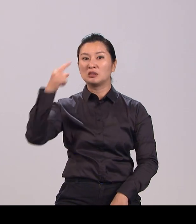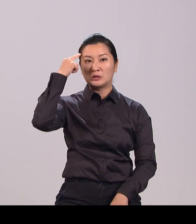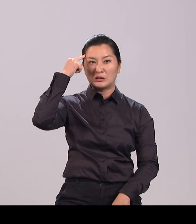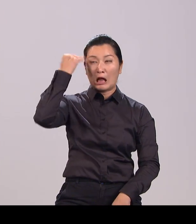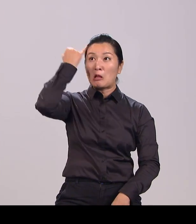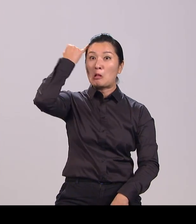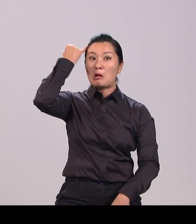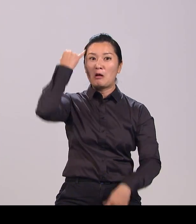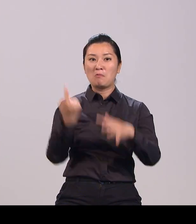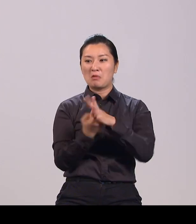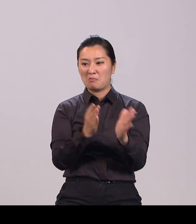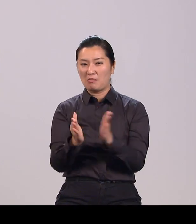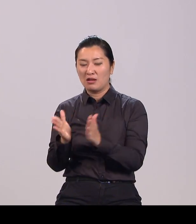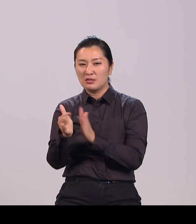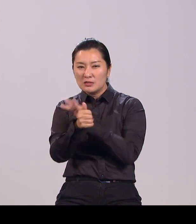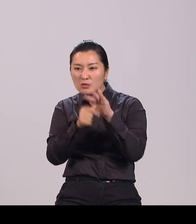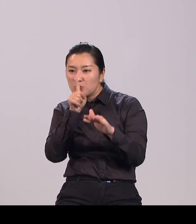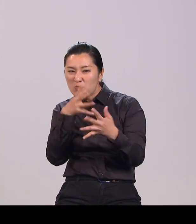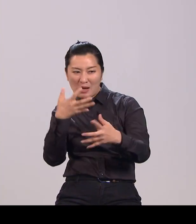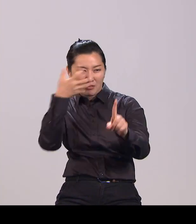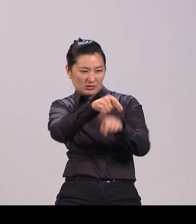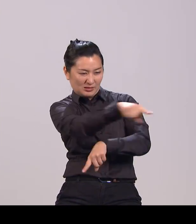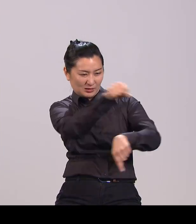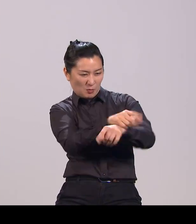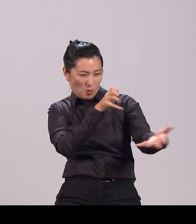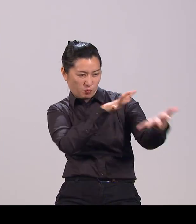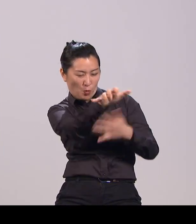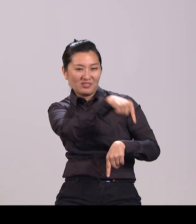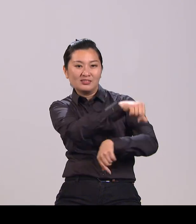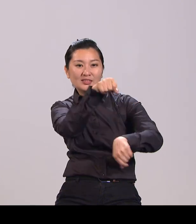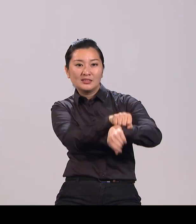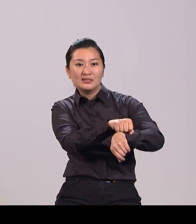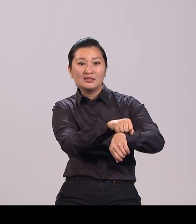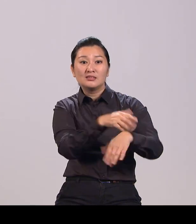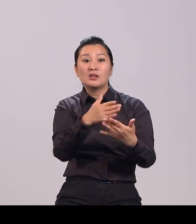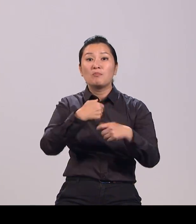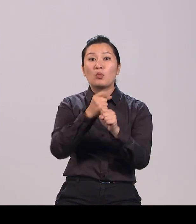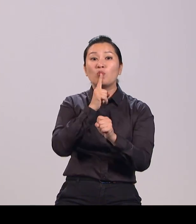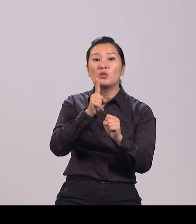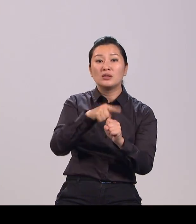And how do you know? Can you be sure that every last terrorist in the group has been arrested?